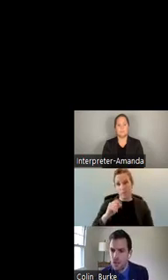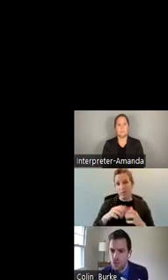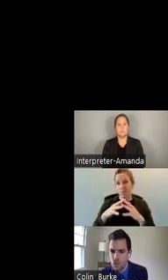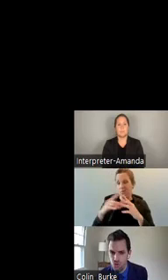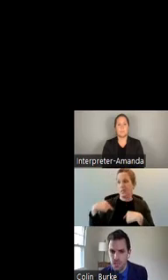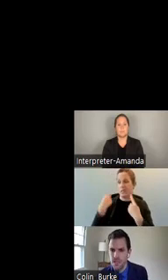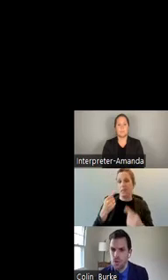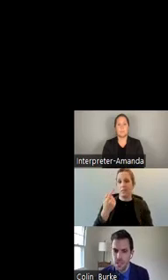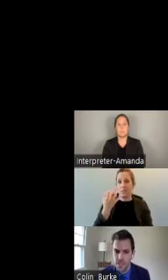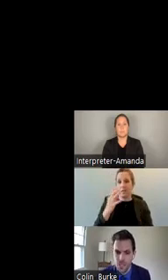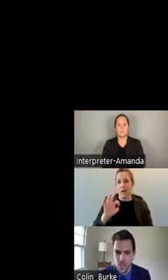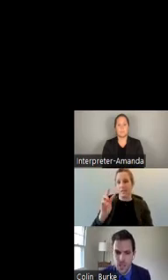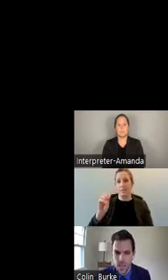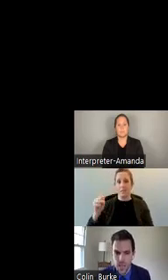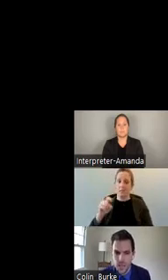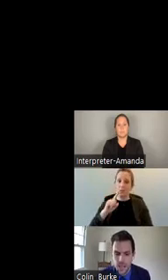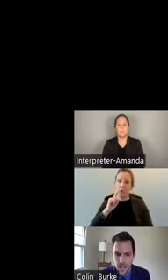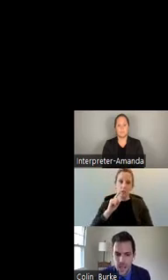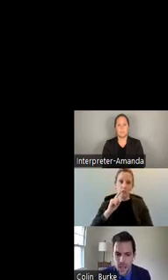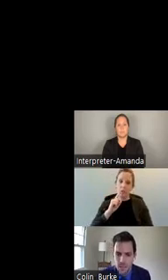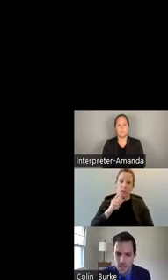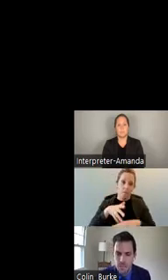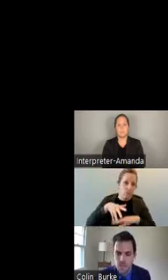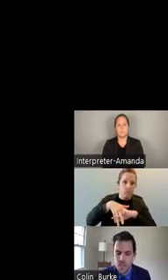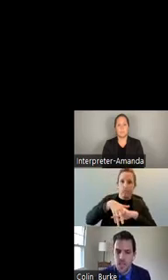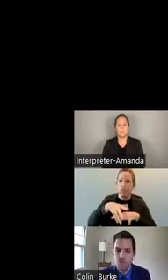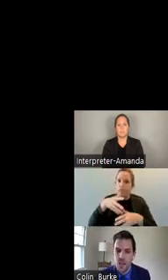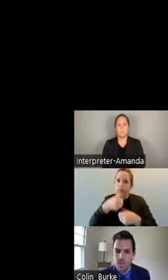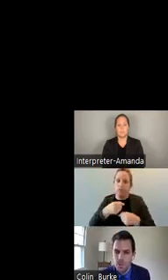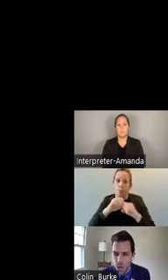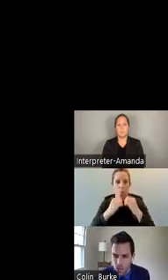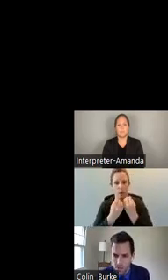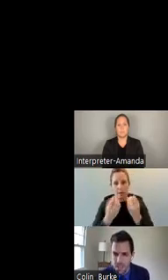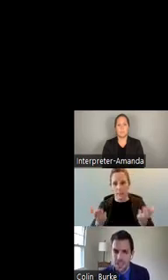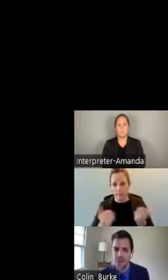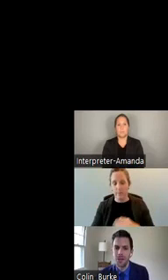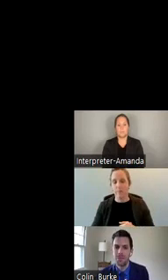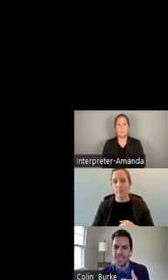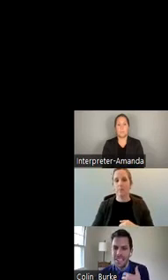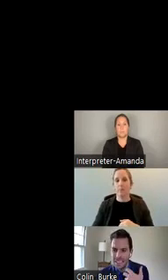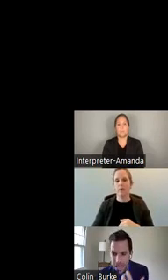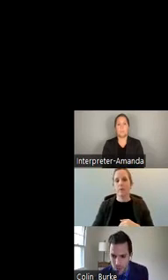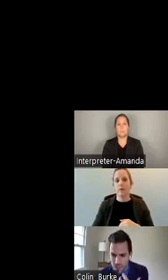well-known trusted organization and they've been just incredibly welcoming incredibly collaborative